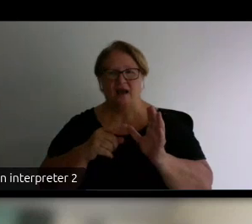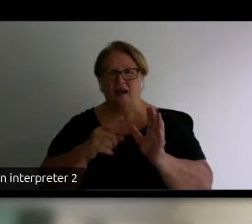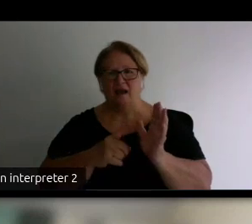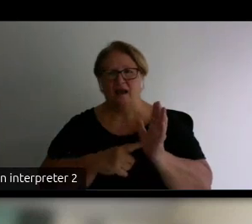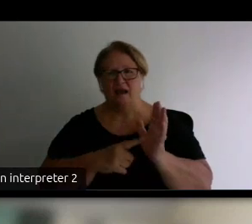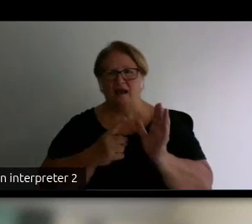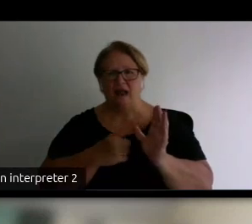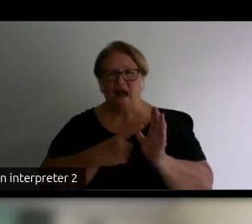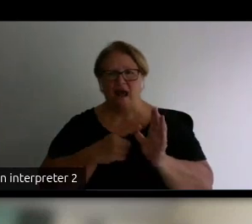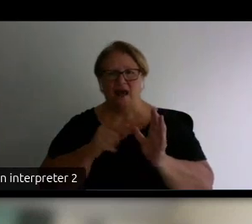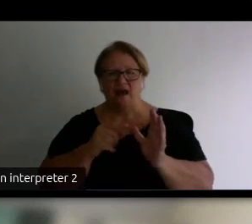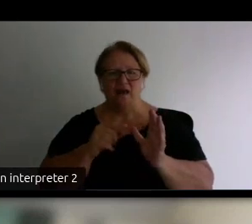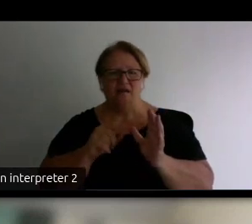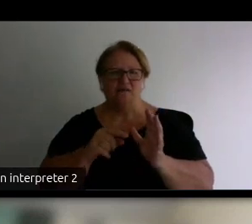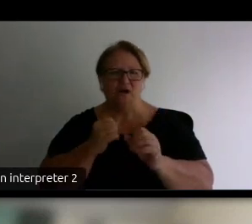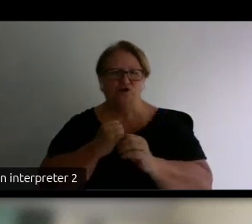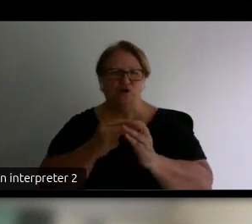Um and I'll send that off to the presenters